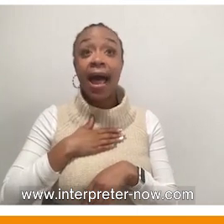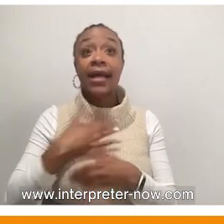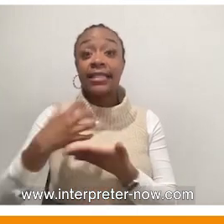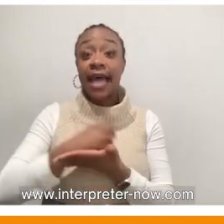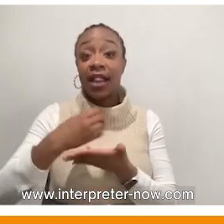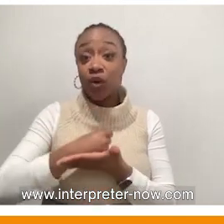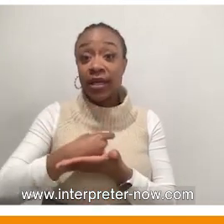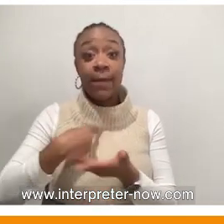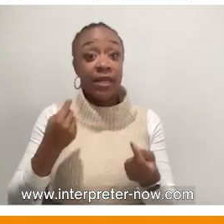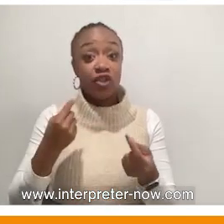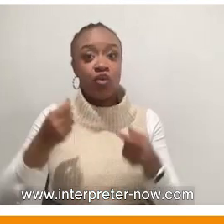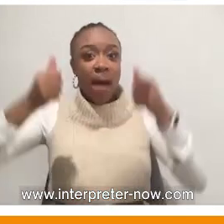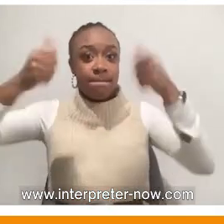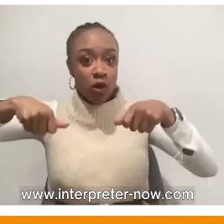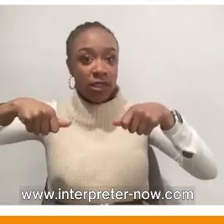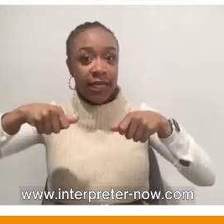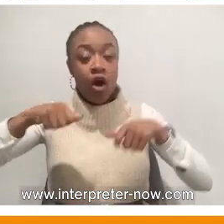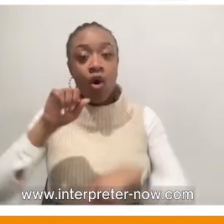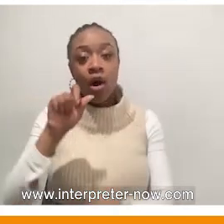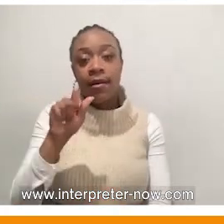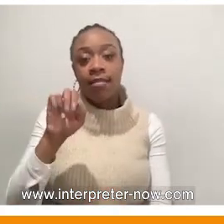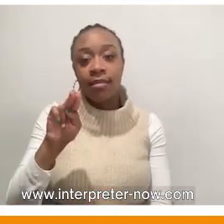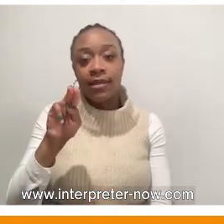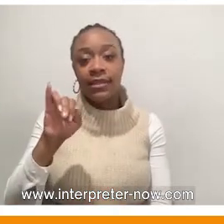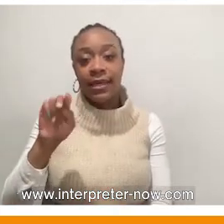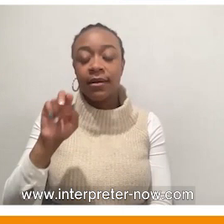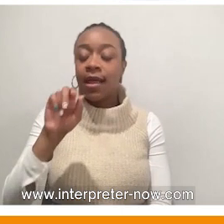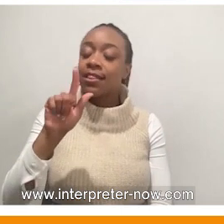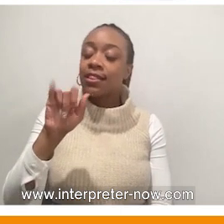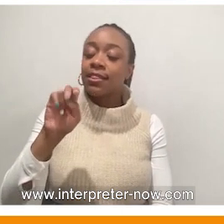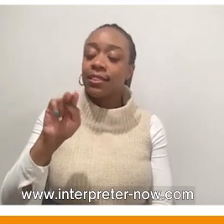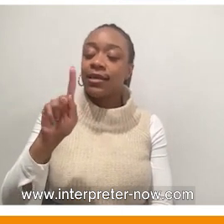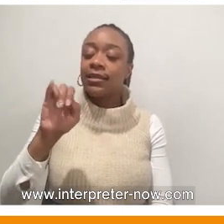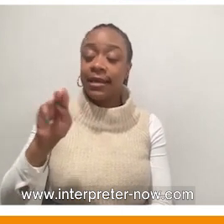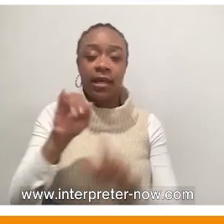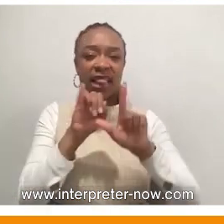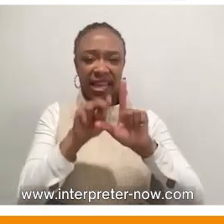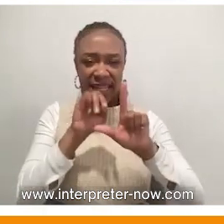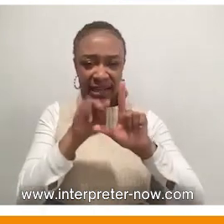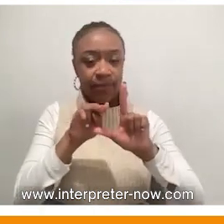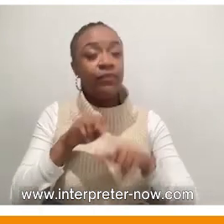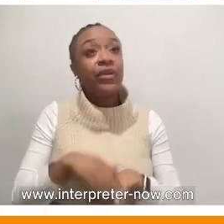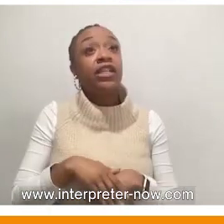It was my whole compensation package, from my base to my bonus, my signing bonus, my